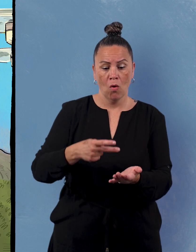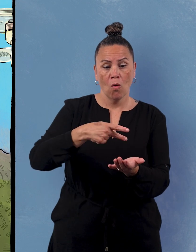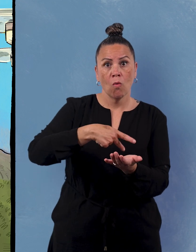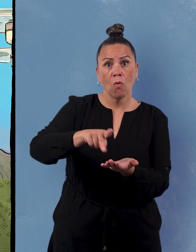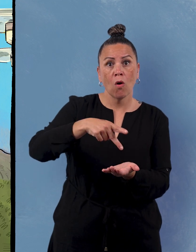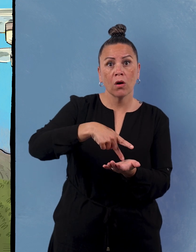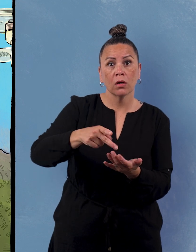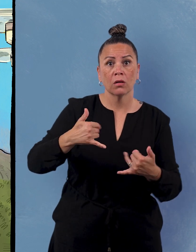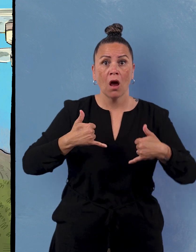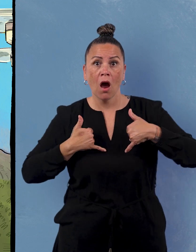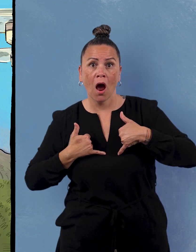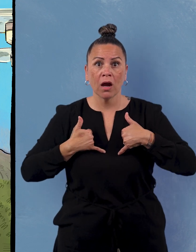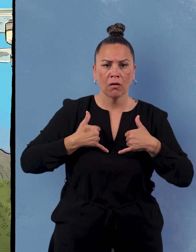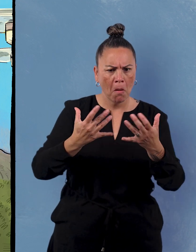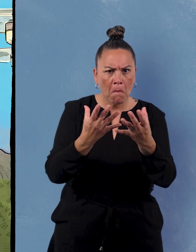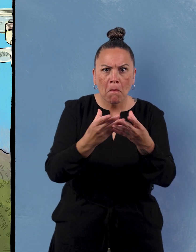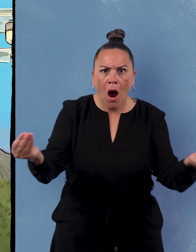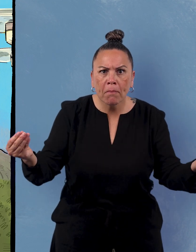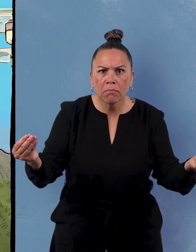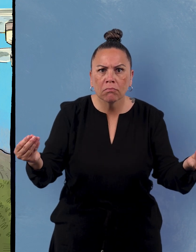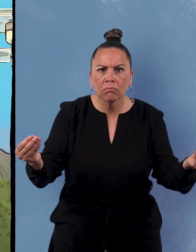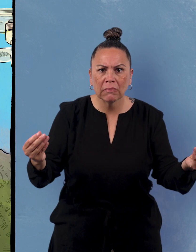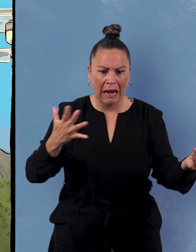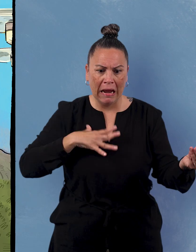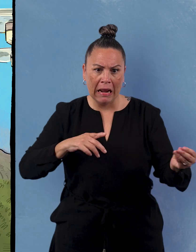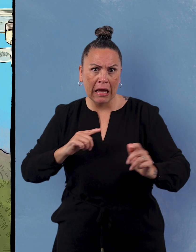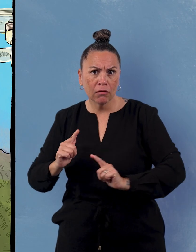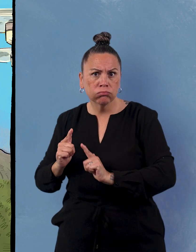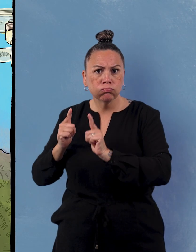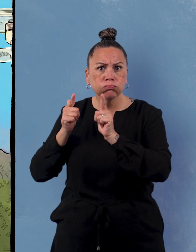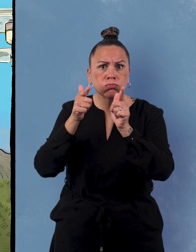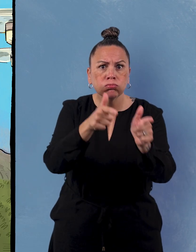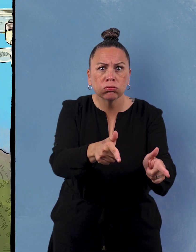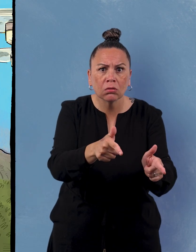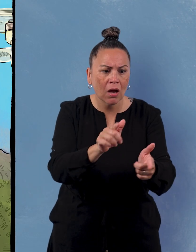Hikers are missing and we need them safely back.